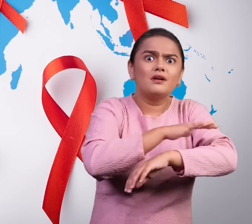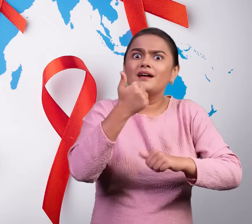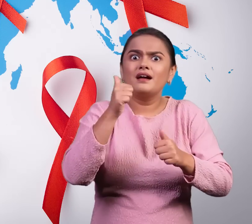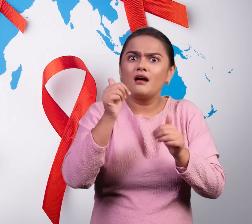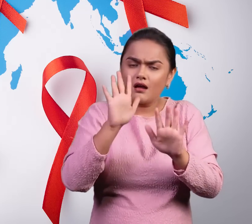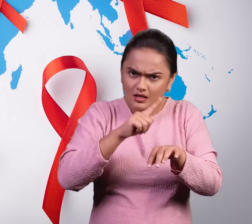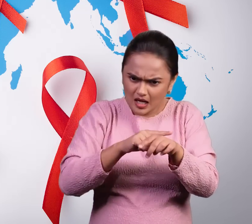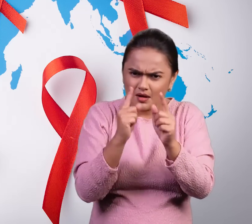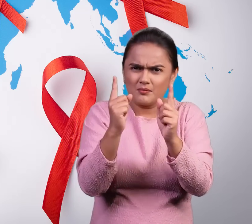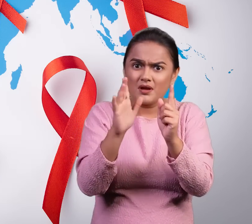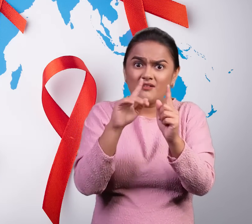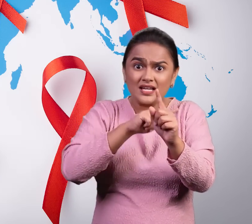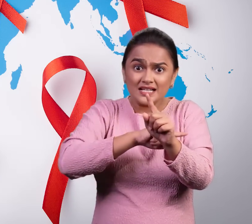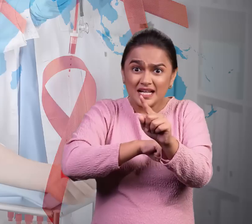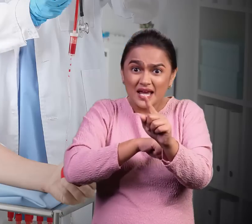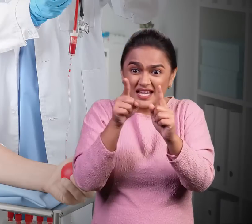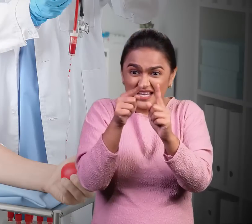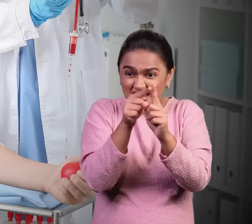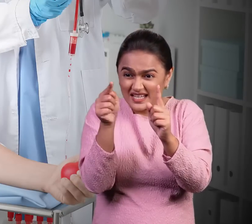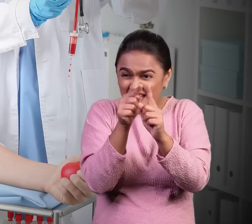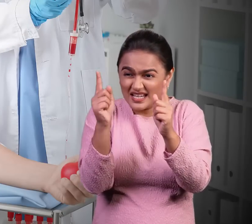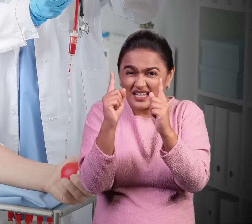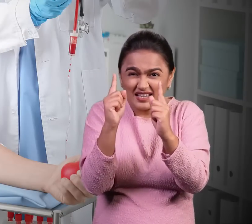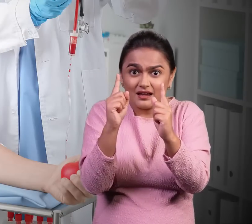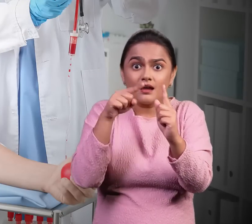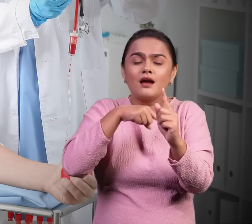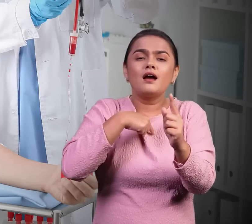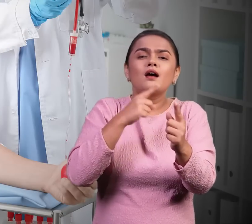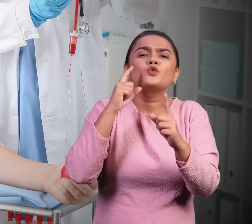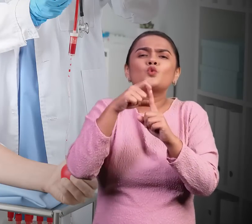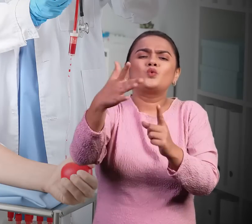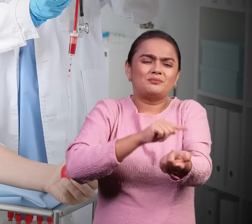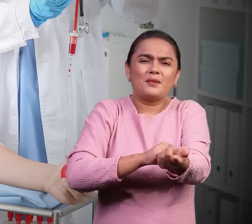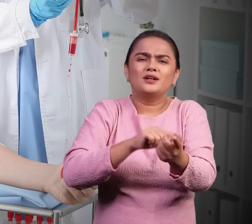If someone donated blood during that period, the virus would not be detected.